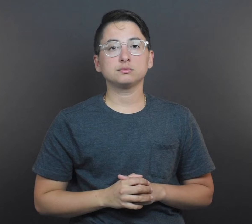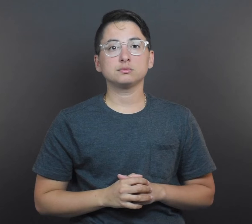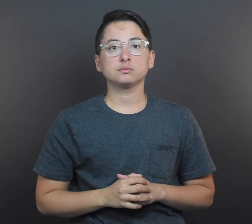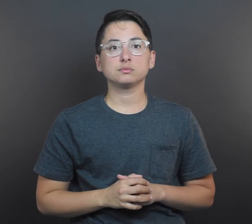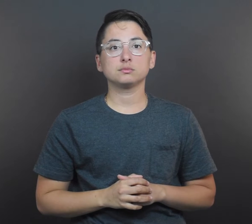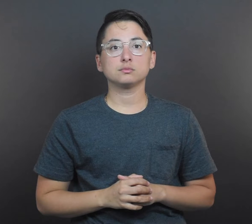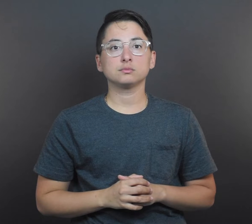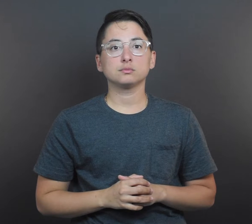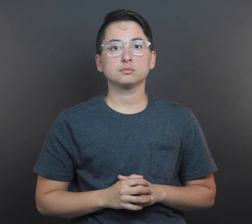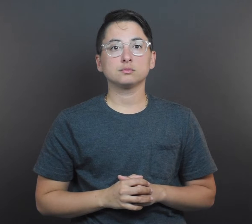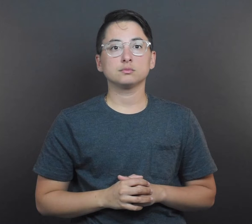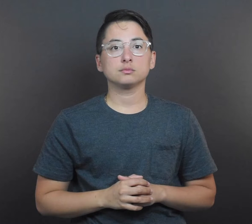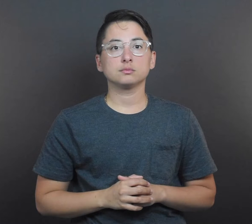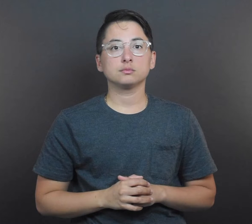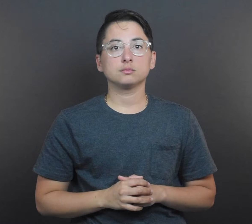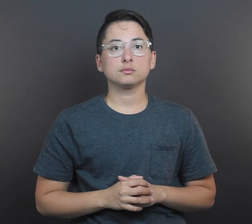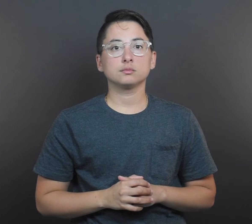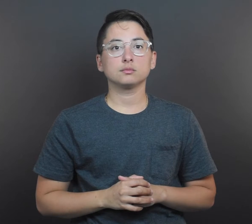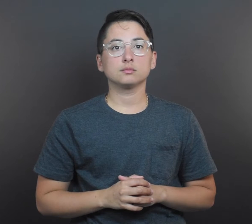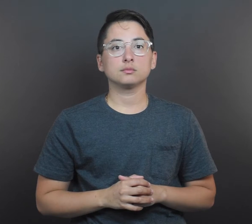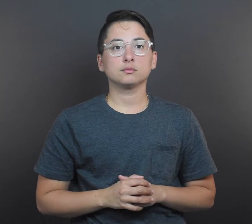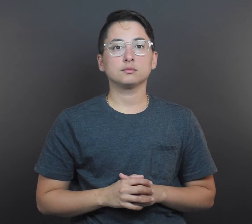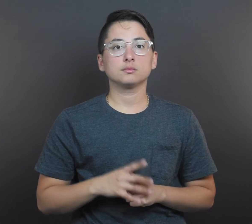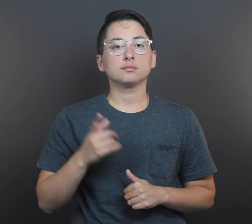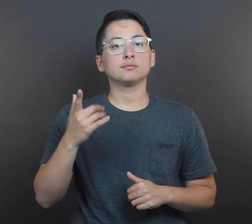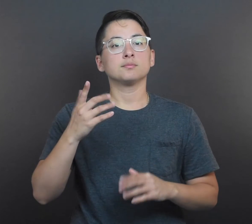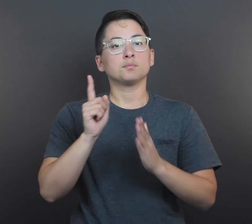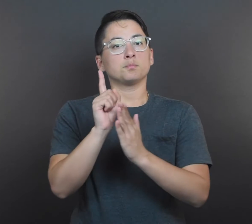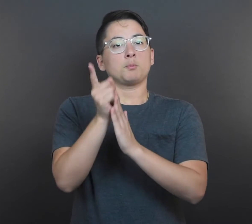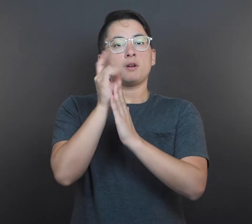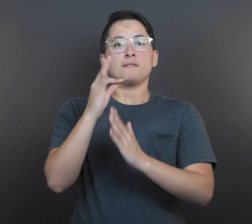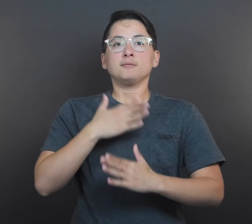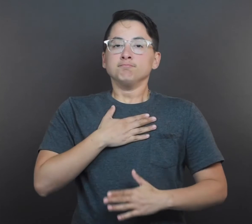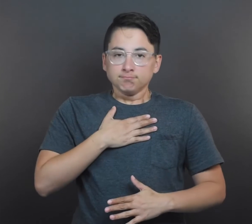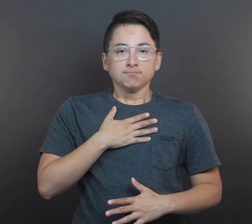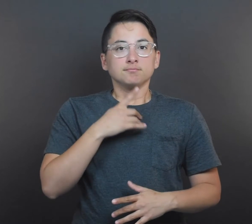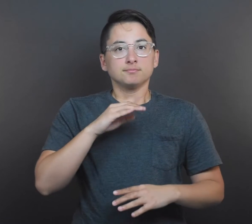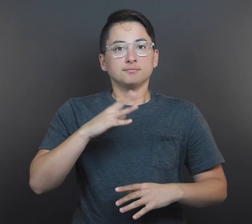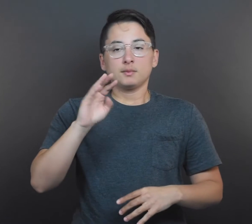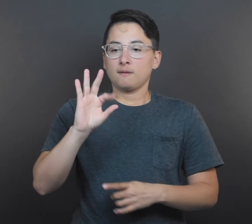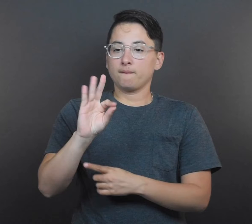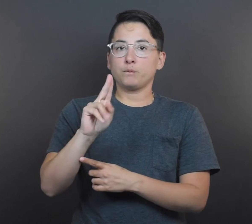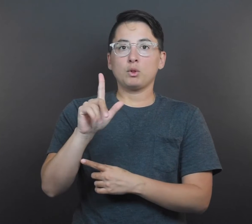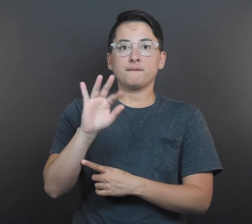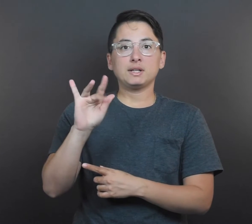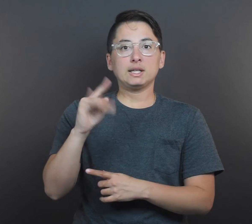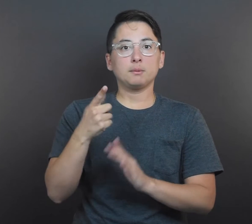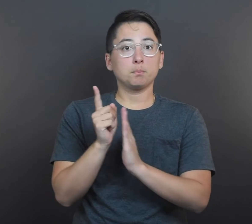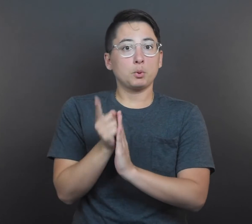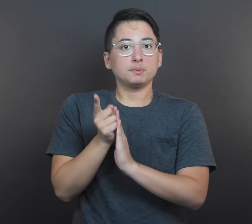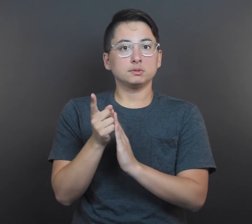An emotionally fulfilling moment of this work was to witness how "one old Hindu man finally